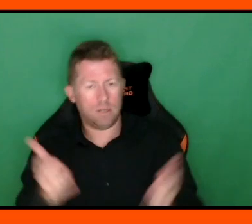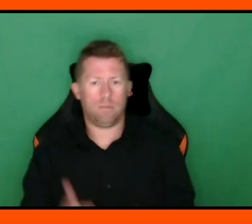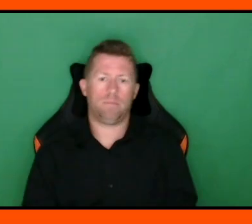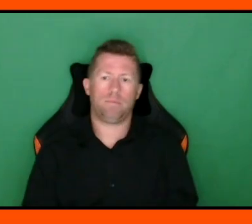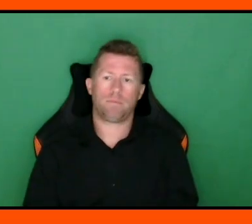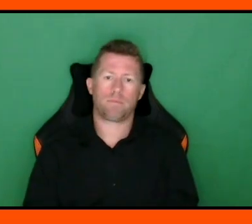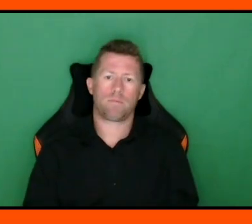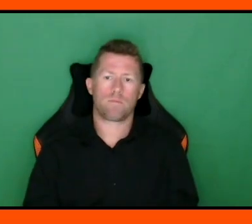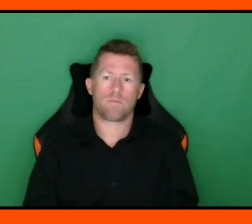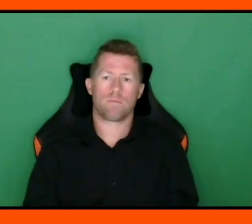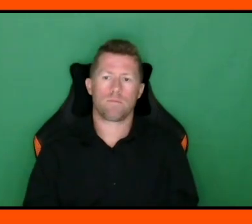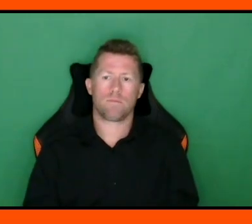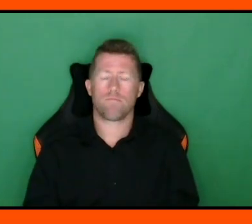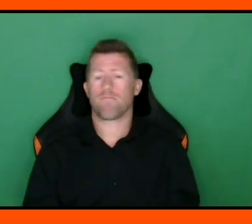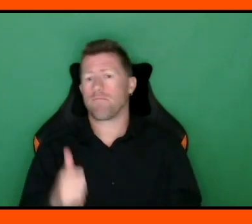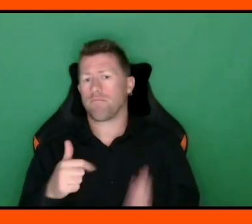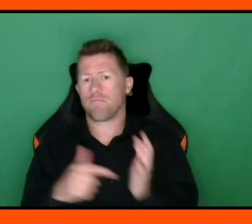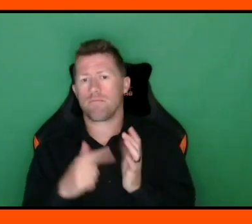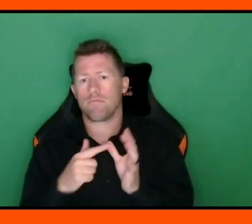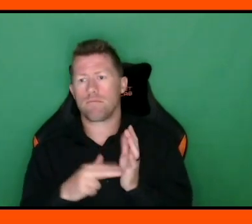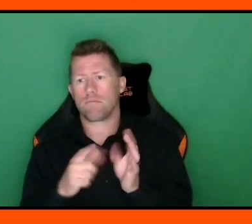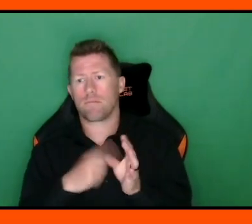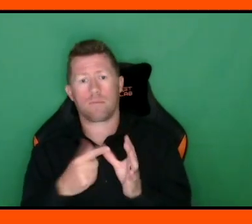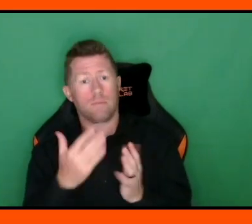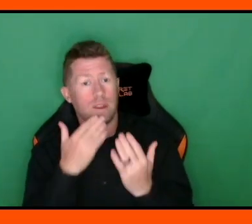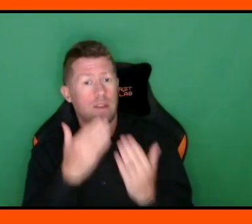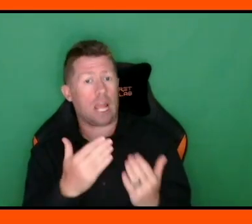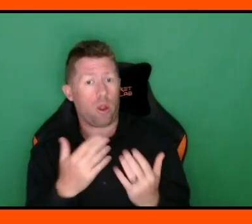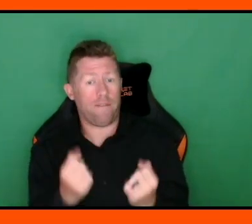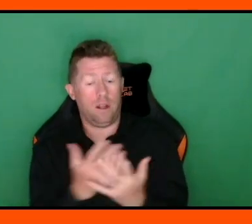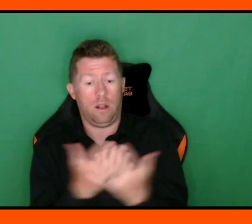Thanks so much, Georgia. We actually have a lot of interest in the process